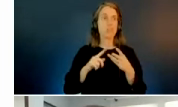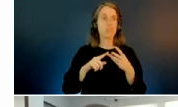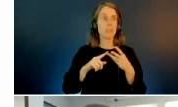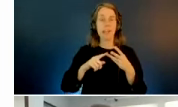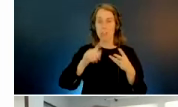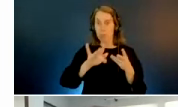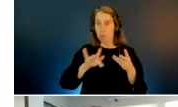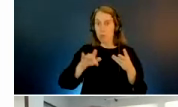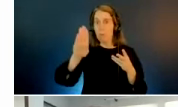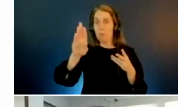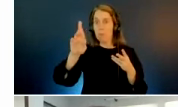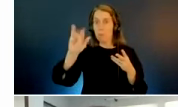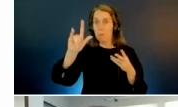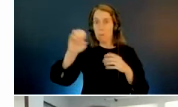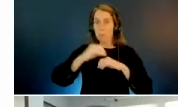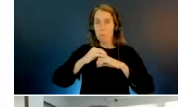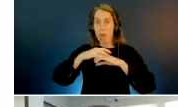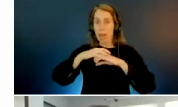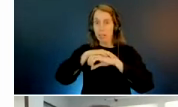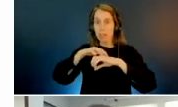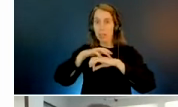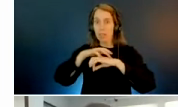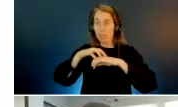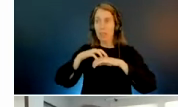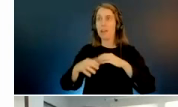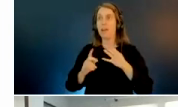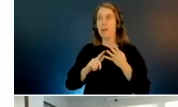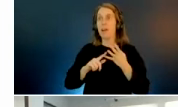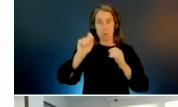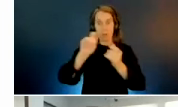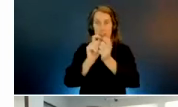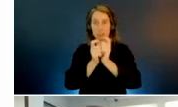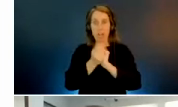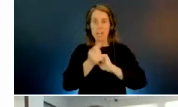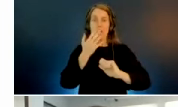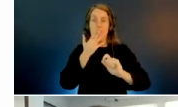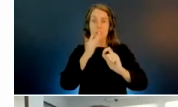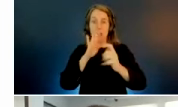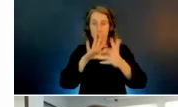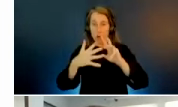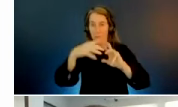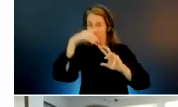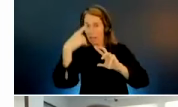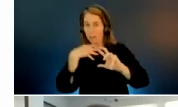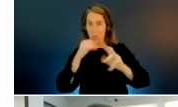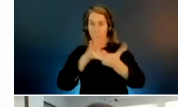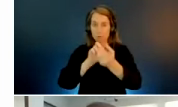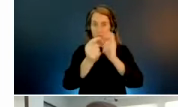can make adjustments for contrast if you have a visual disability um and those things should be